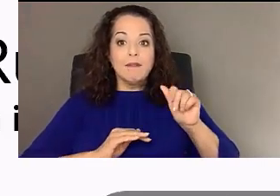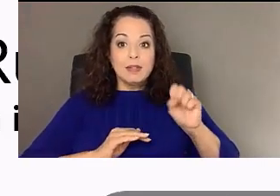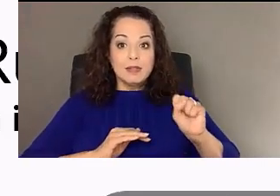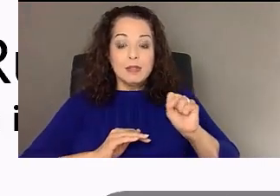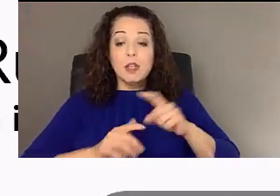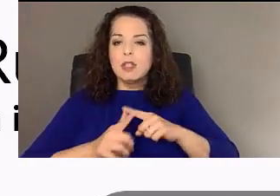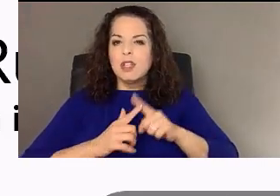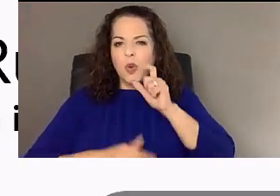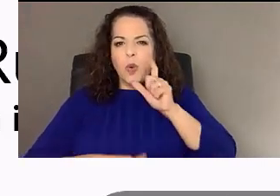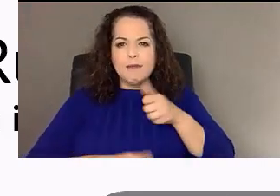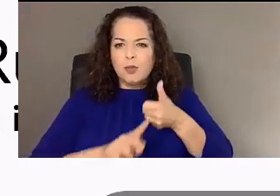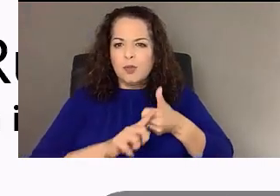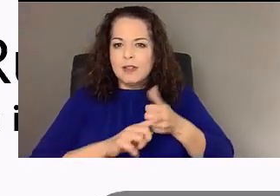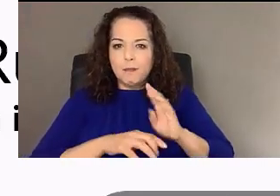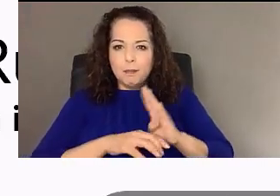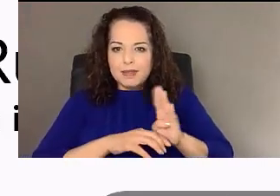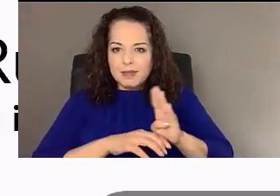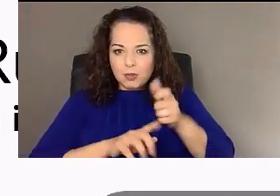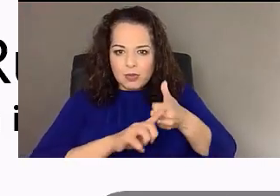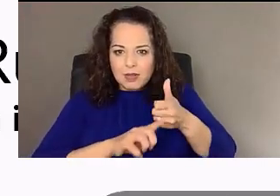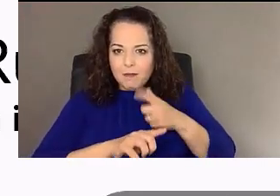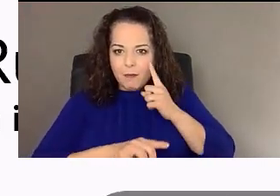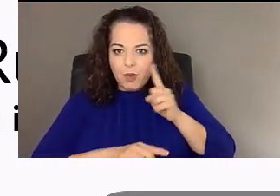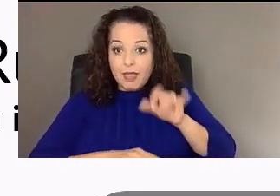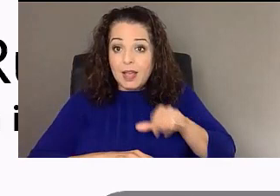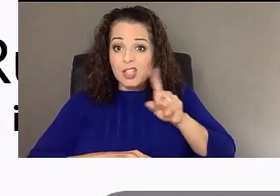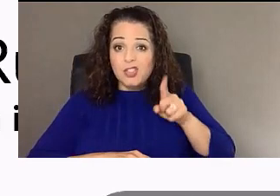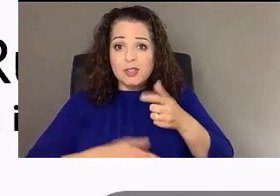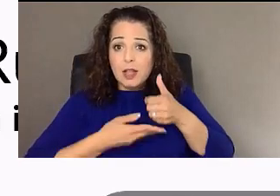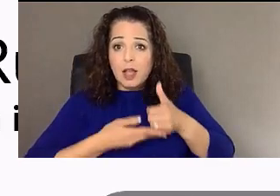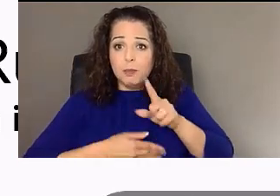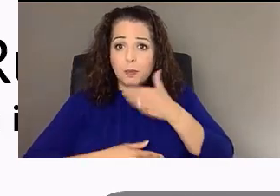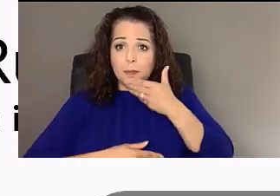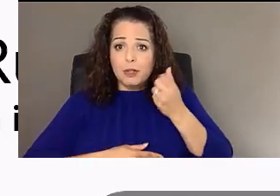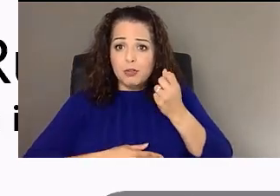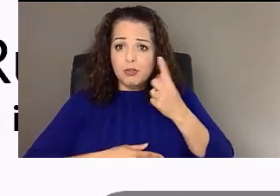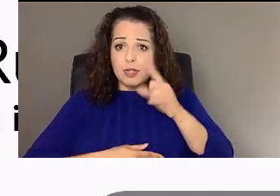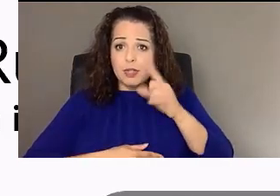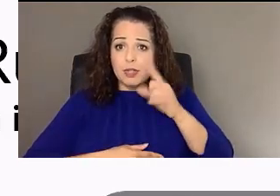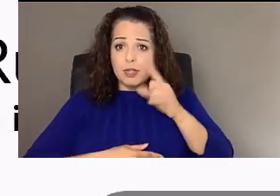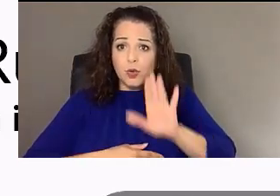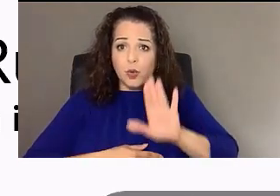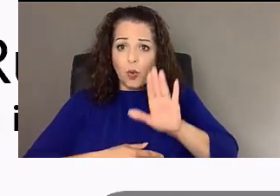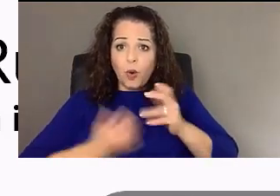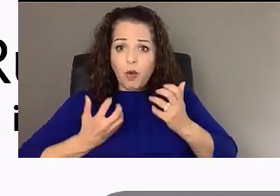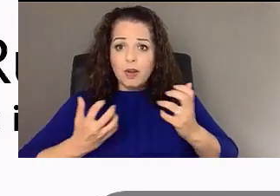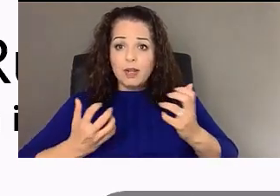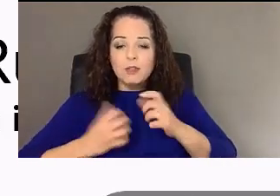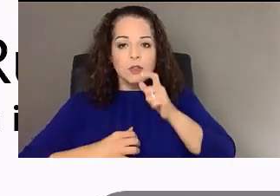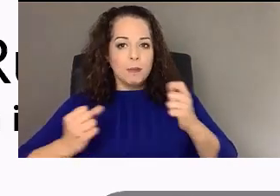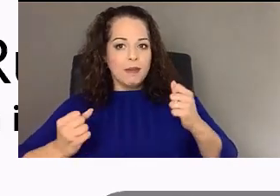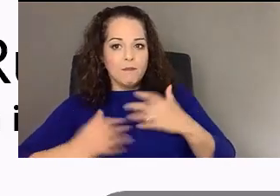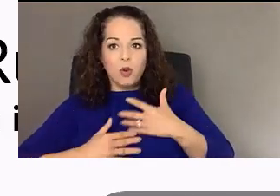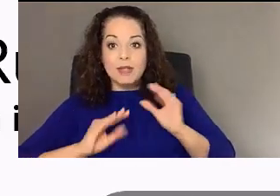It can help you understand better who your audience is. Don't be afraid to implement business techniques